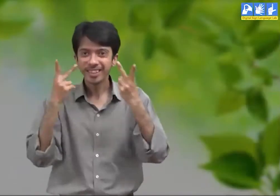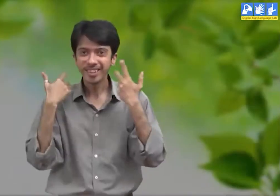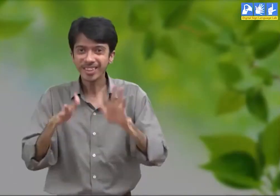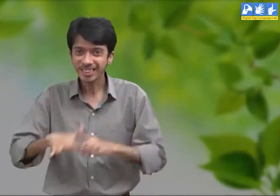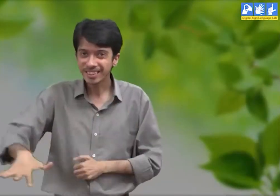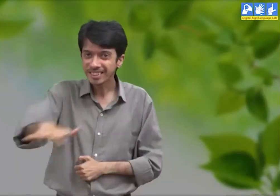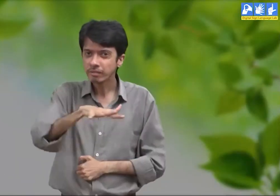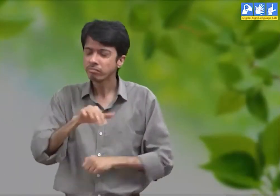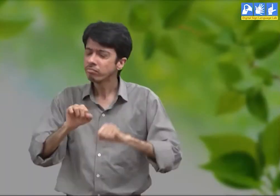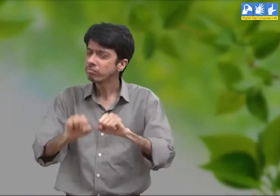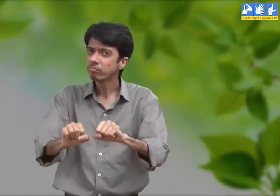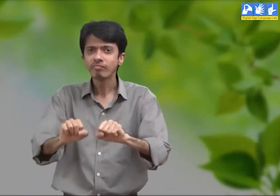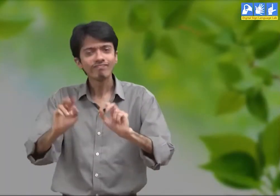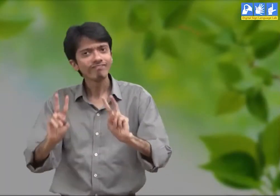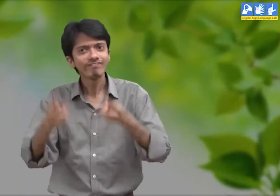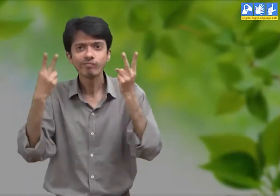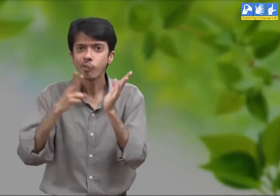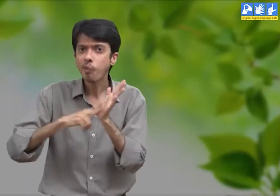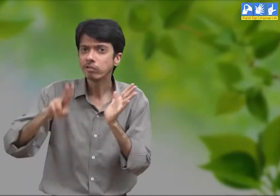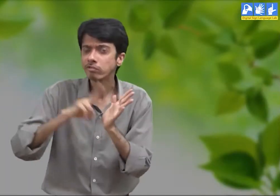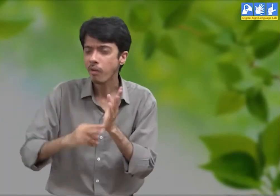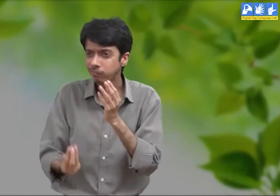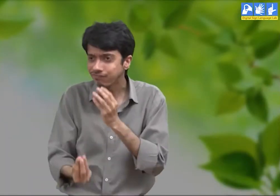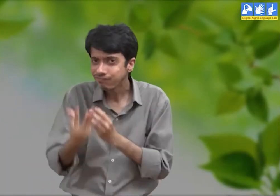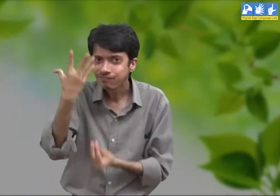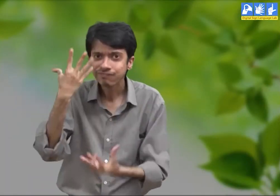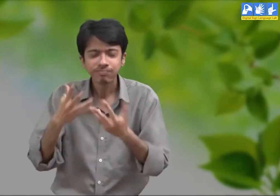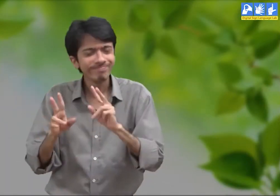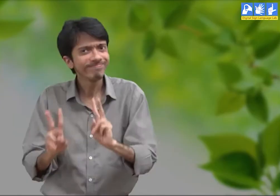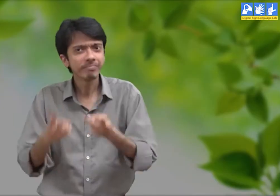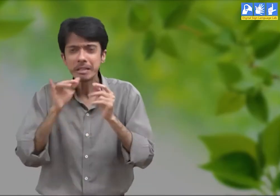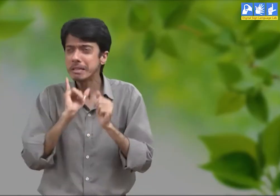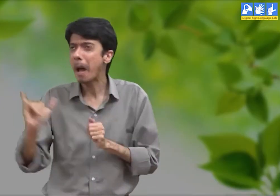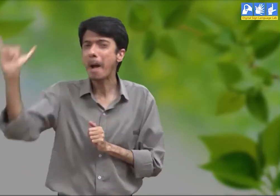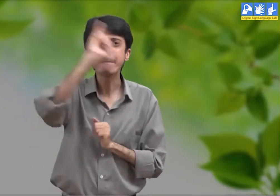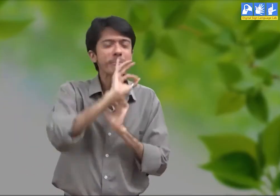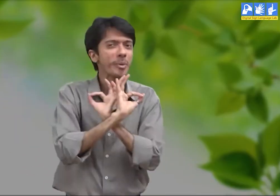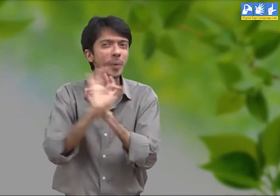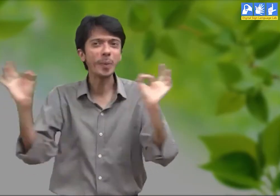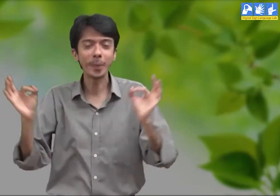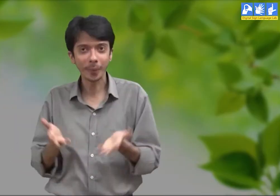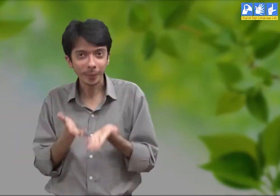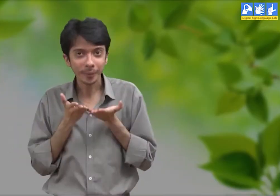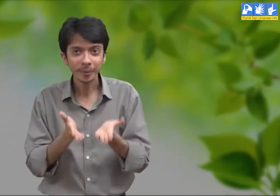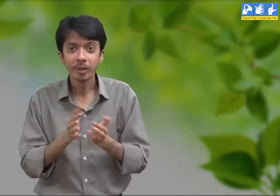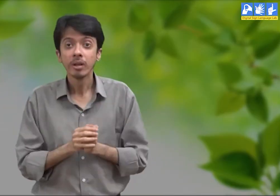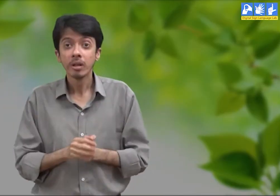Did you see that? It is one of the most important trees in India which is found in a very few places.